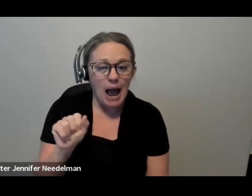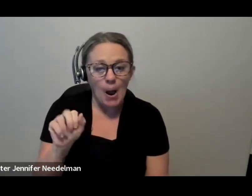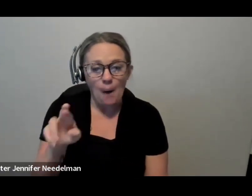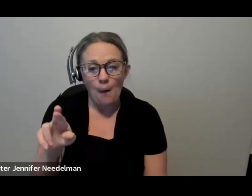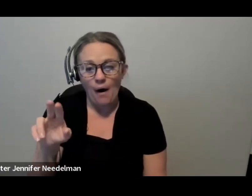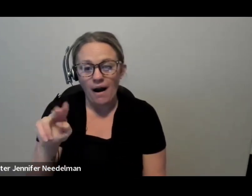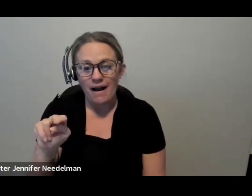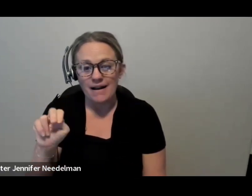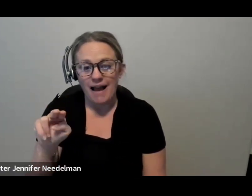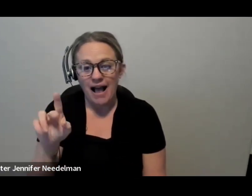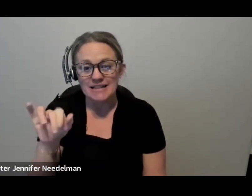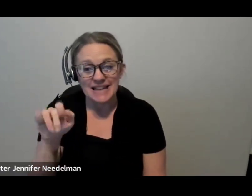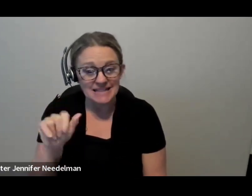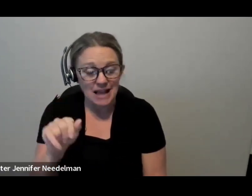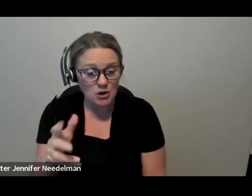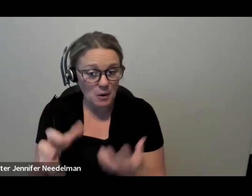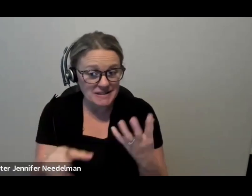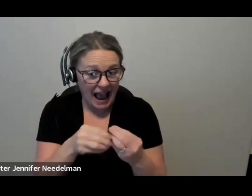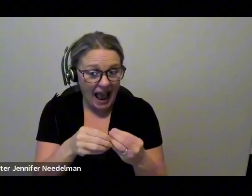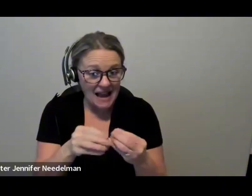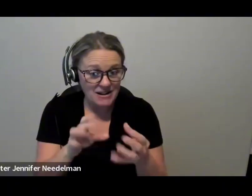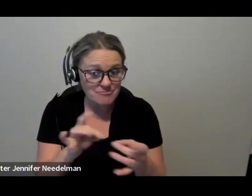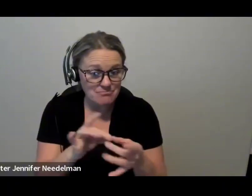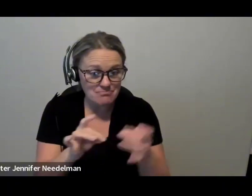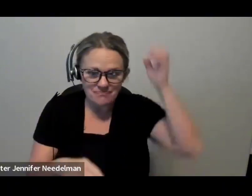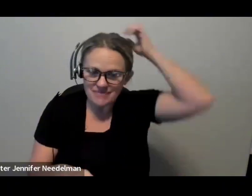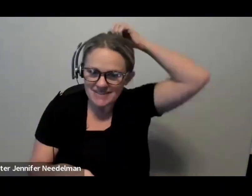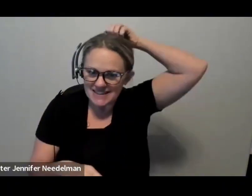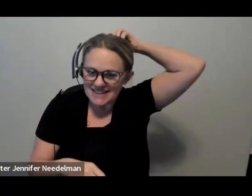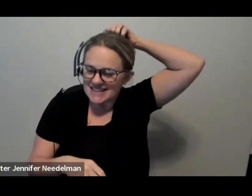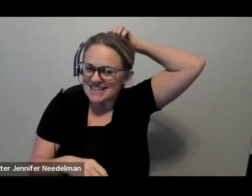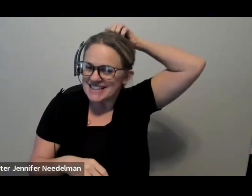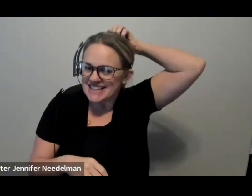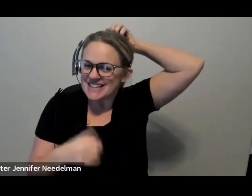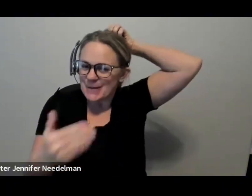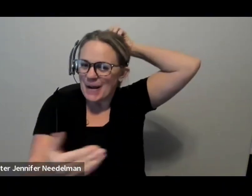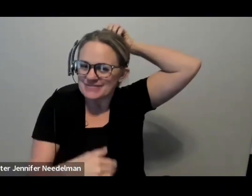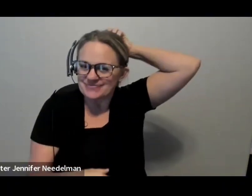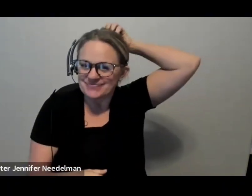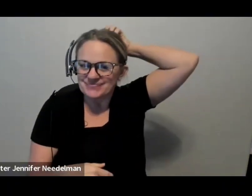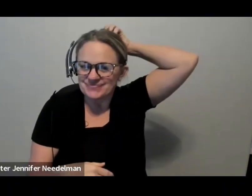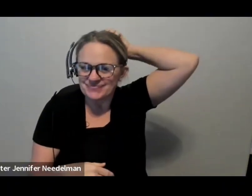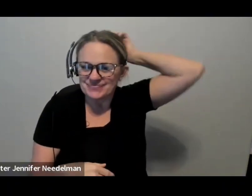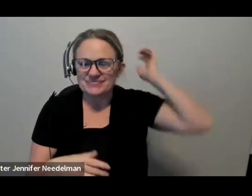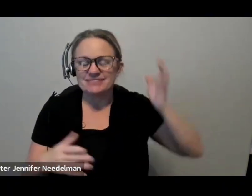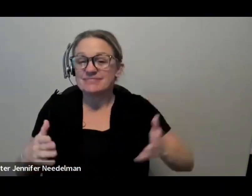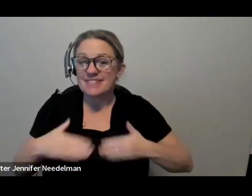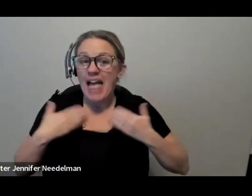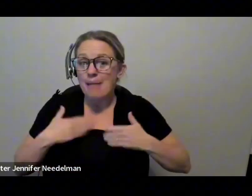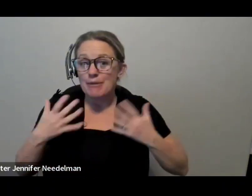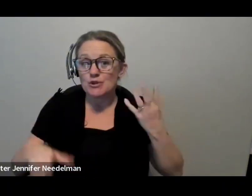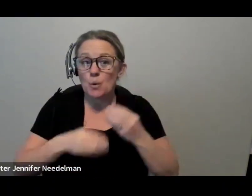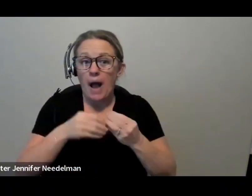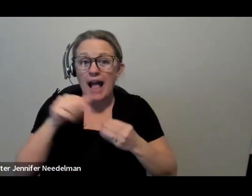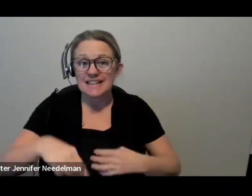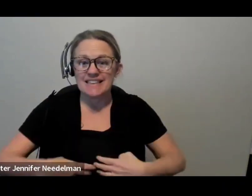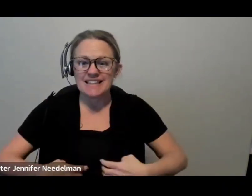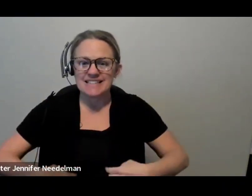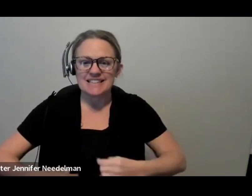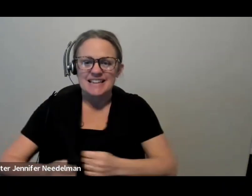to add on to this one. Whoever want. Okay, Nandita, I see you. Go ahead. Happy to add on this. And you know, plus one to what Tiara said, right?